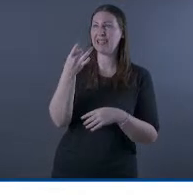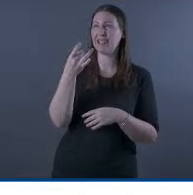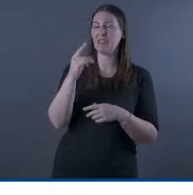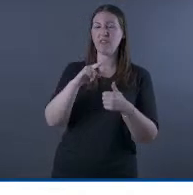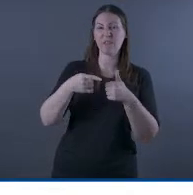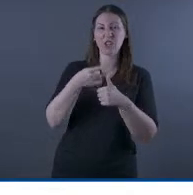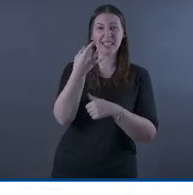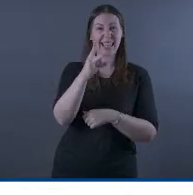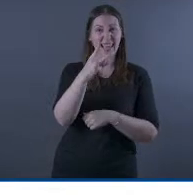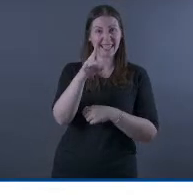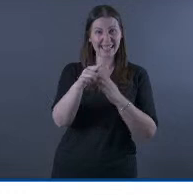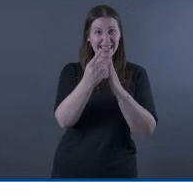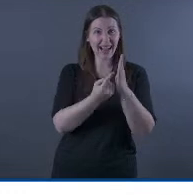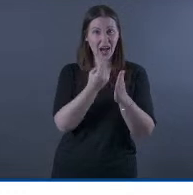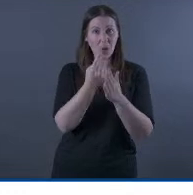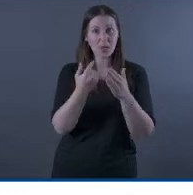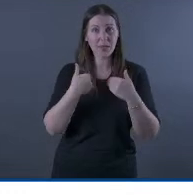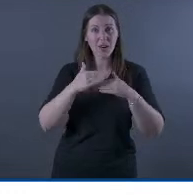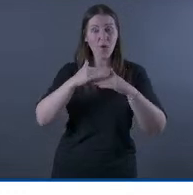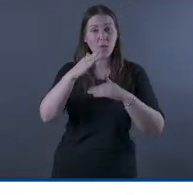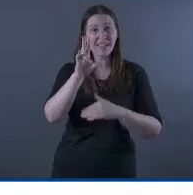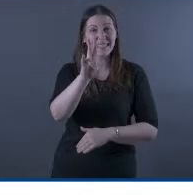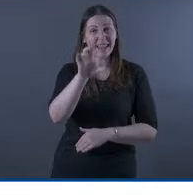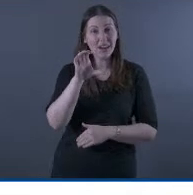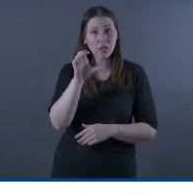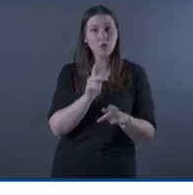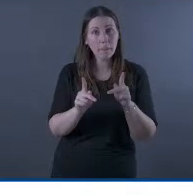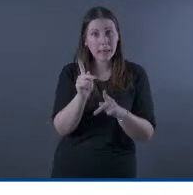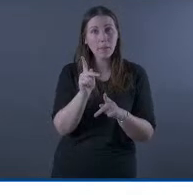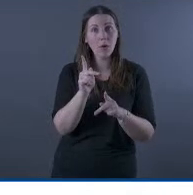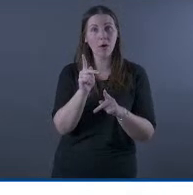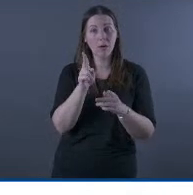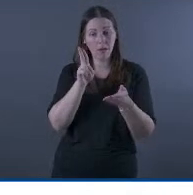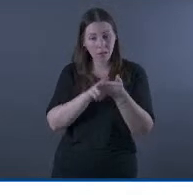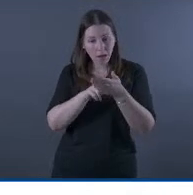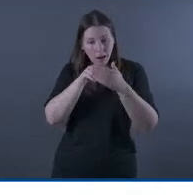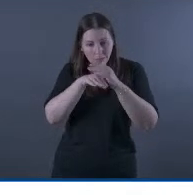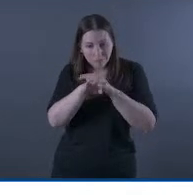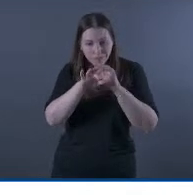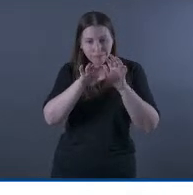go online and schedule their own appointment. And so far it's been working out really well.